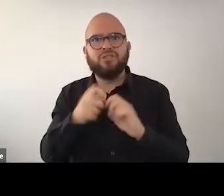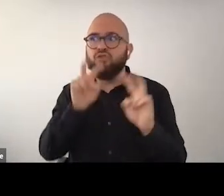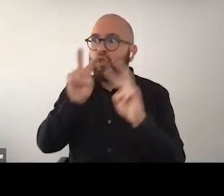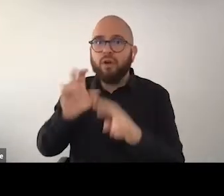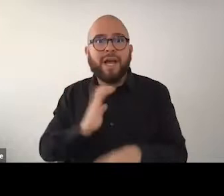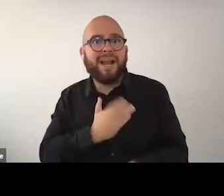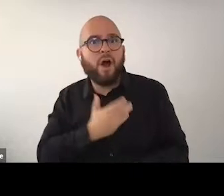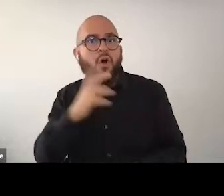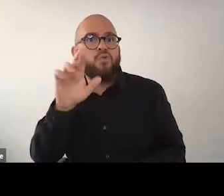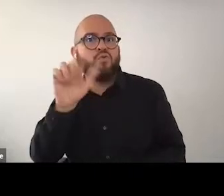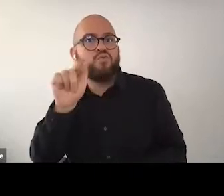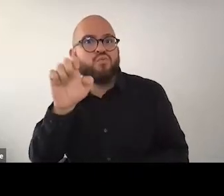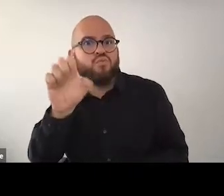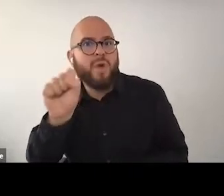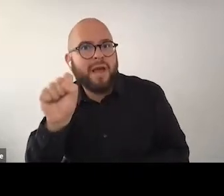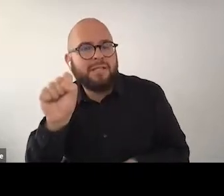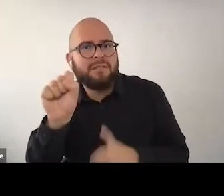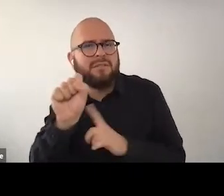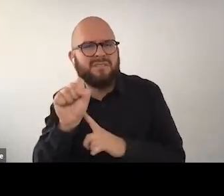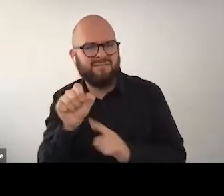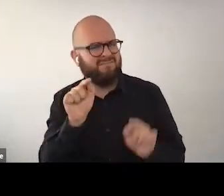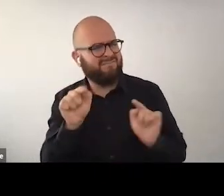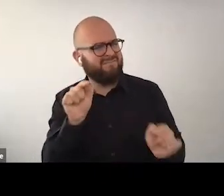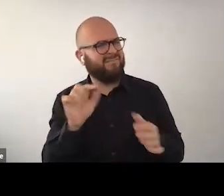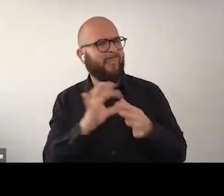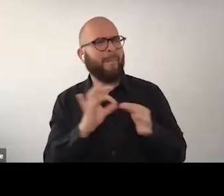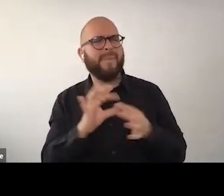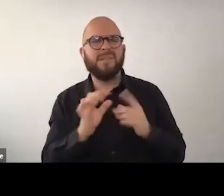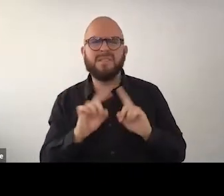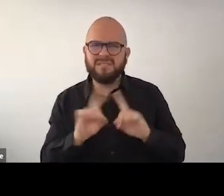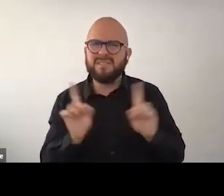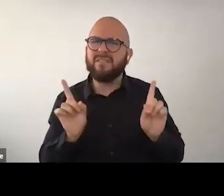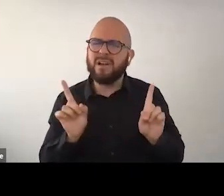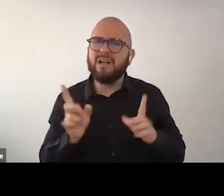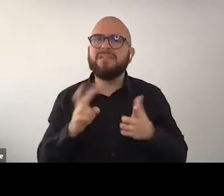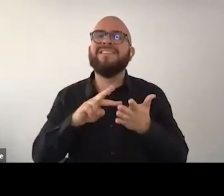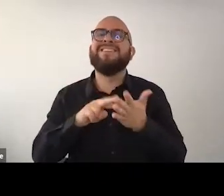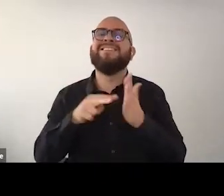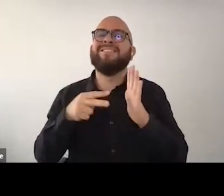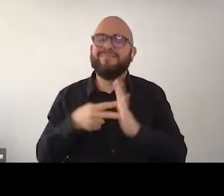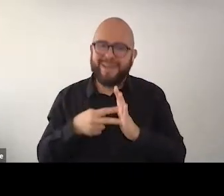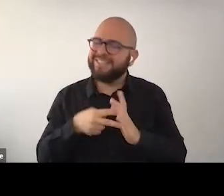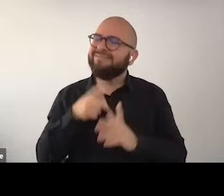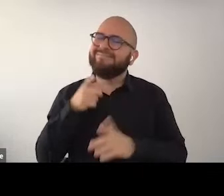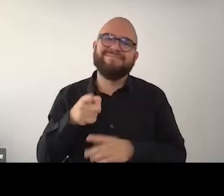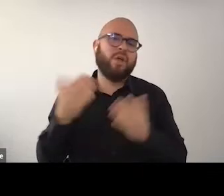those are two different commercial messages and would trigger a new commercial being created.